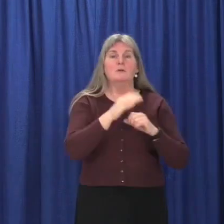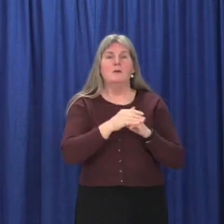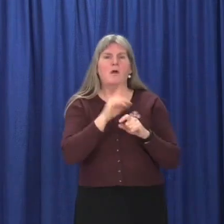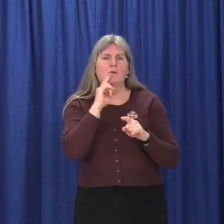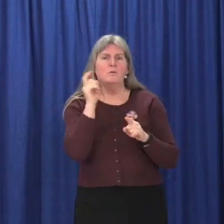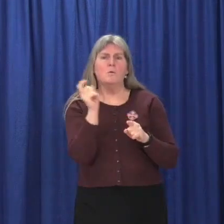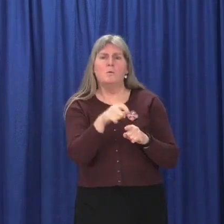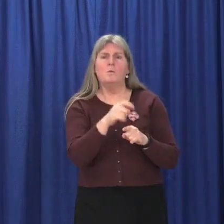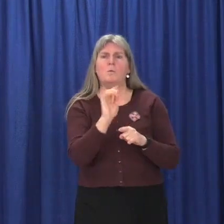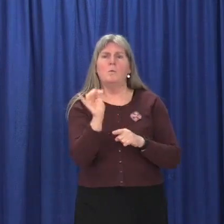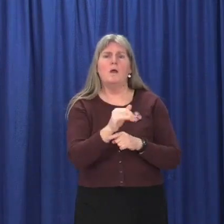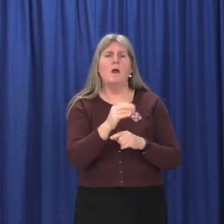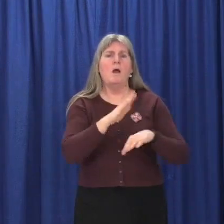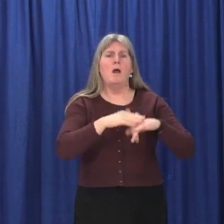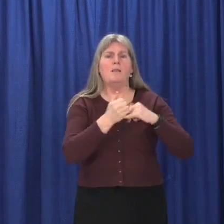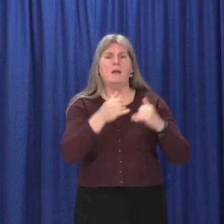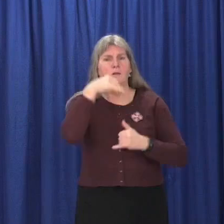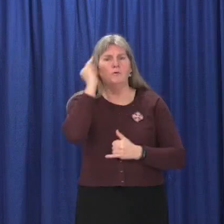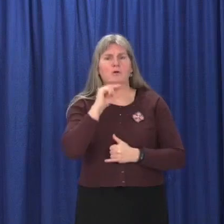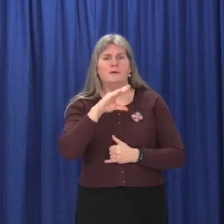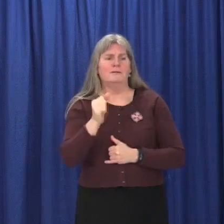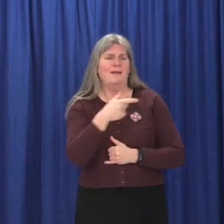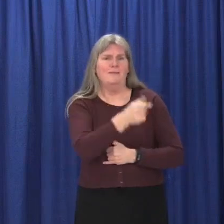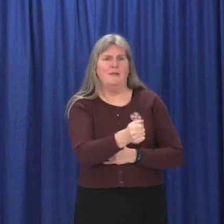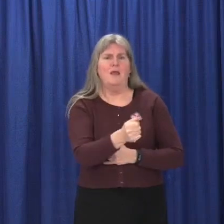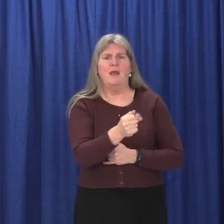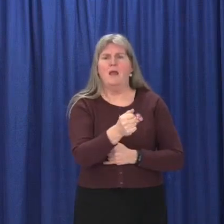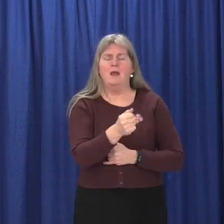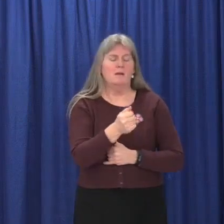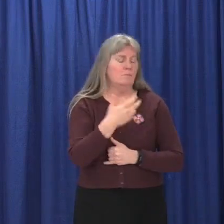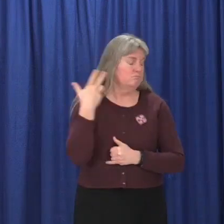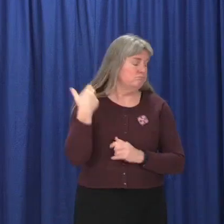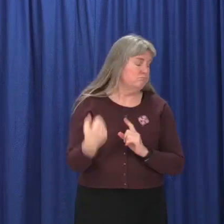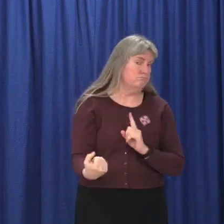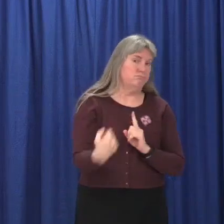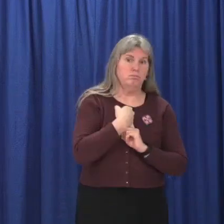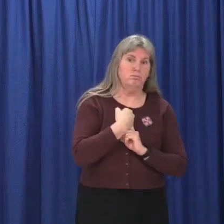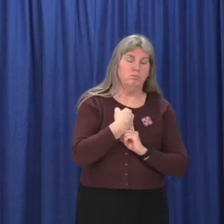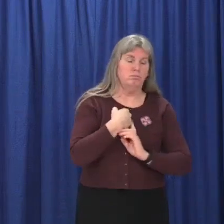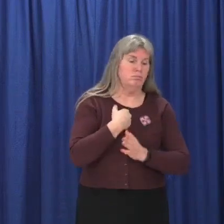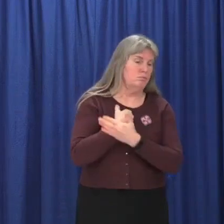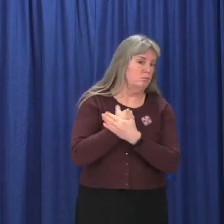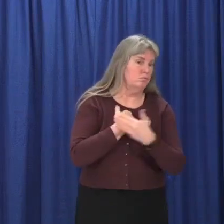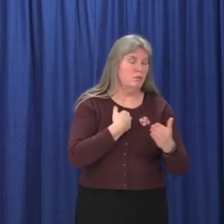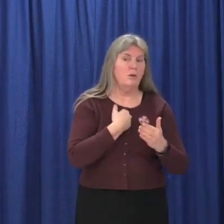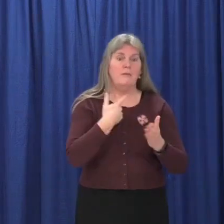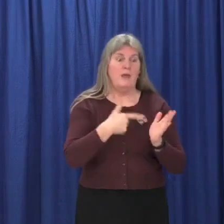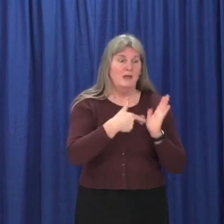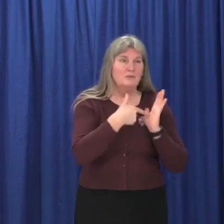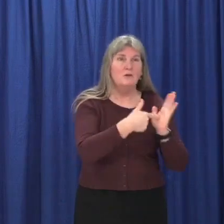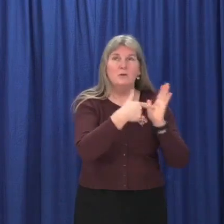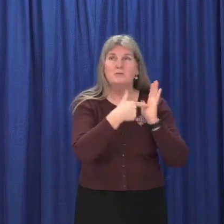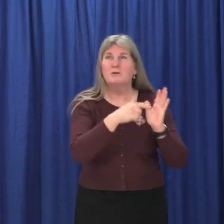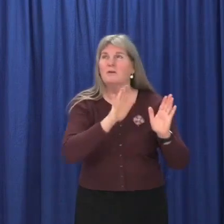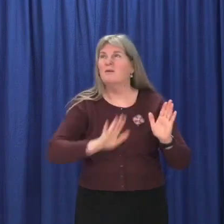online at yukon.ca. They're very powerful and representative of local stories and know-how